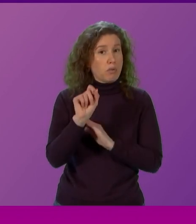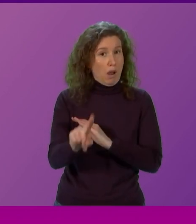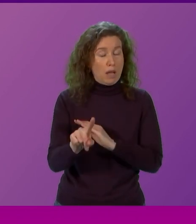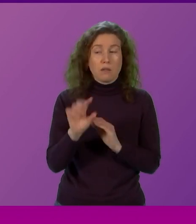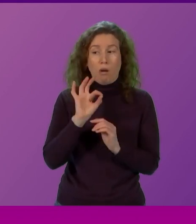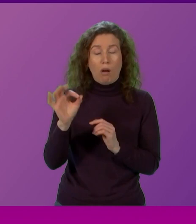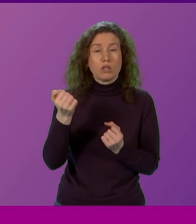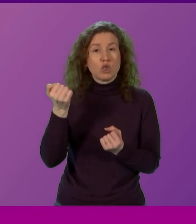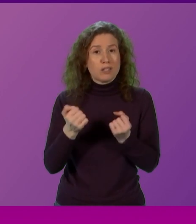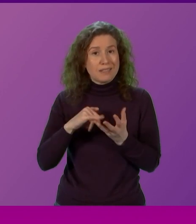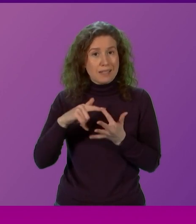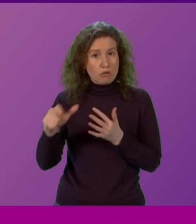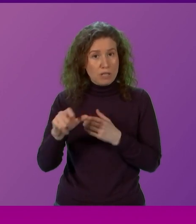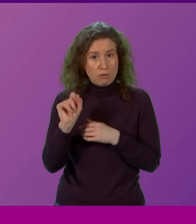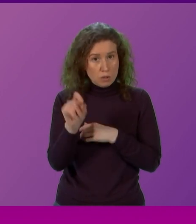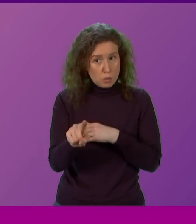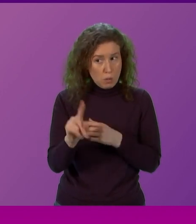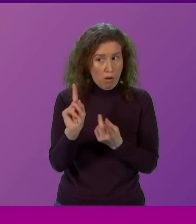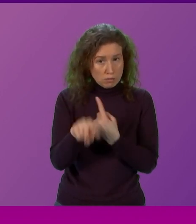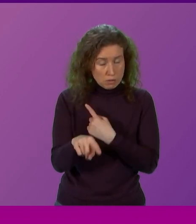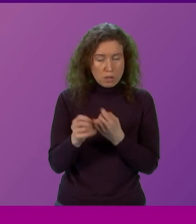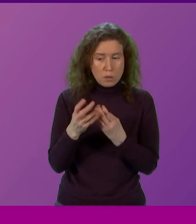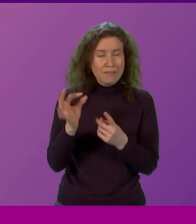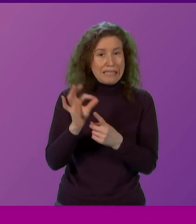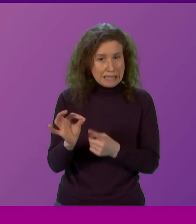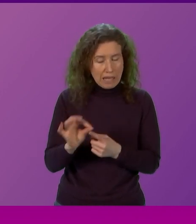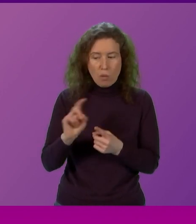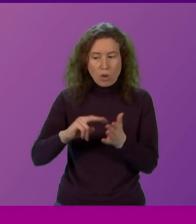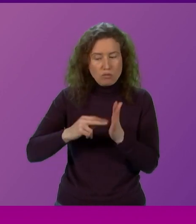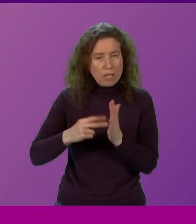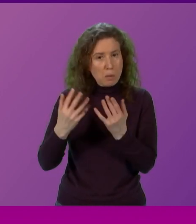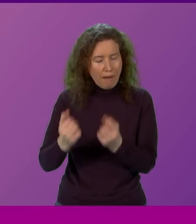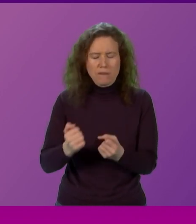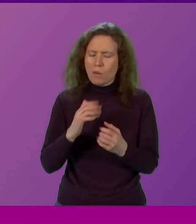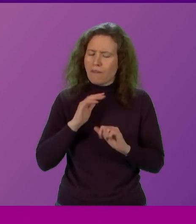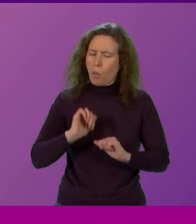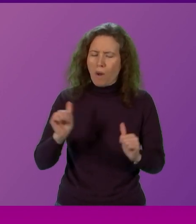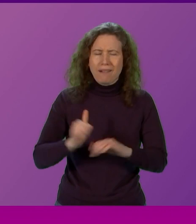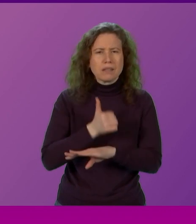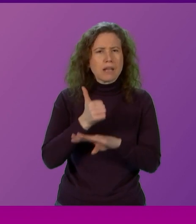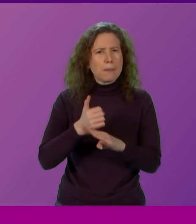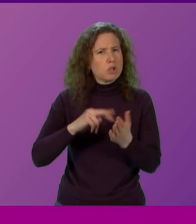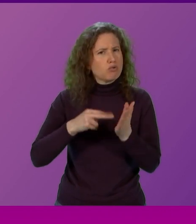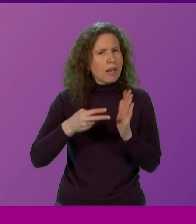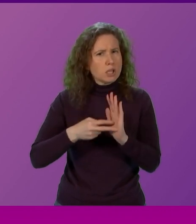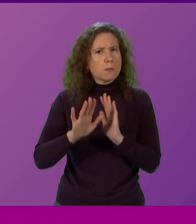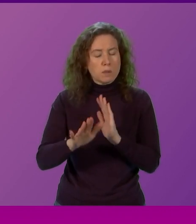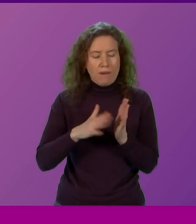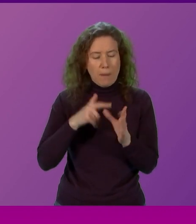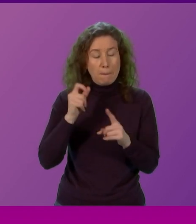Veterans to write to him again to provide details of the arrangements that are in place. We have well-established arrangements—not least the multi-agency public protection arrangements,